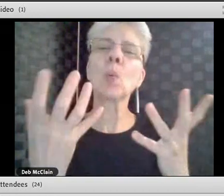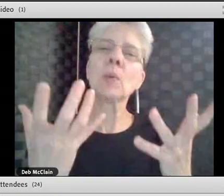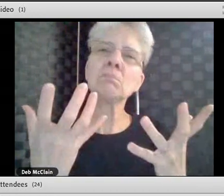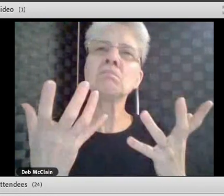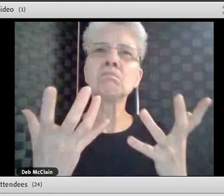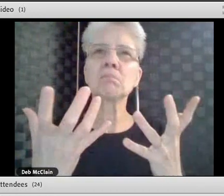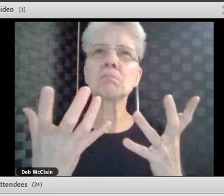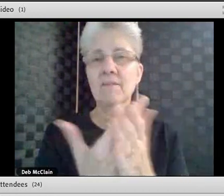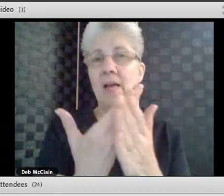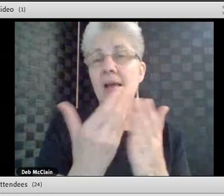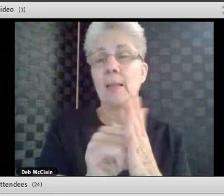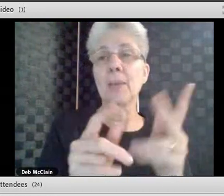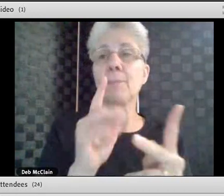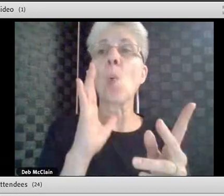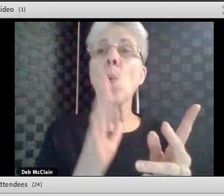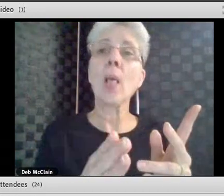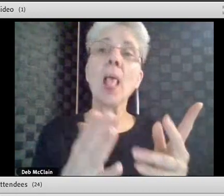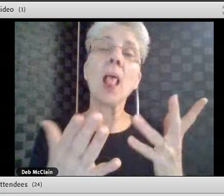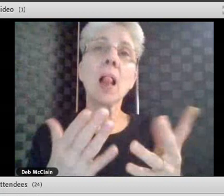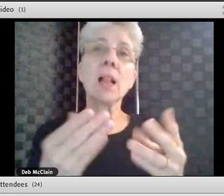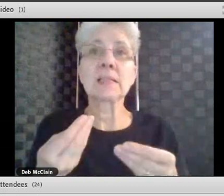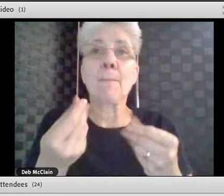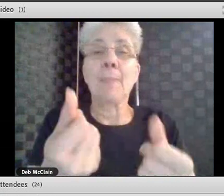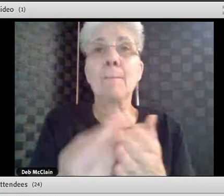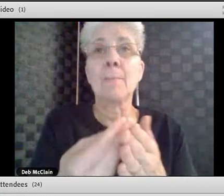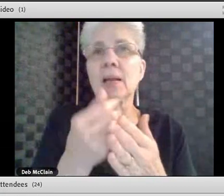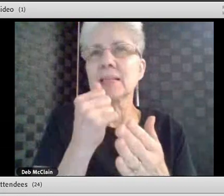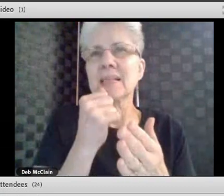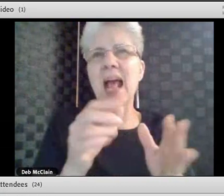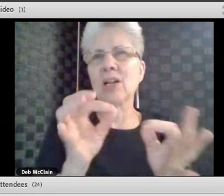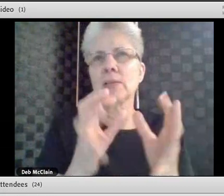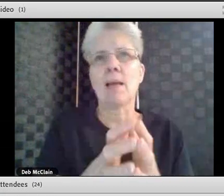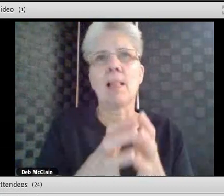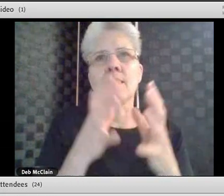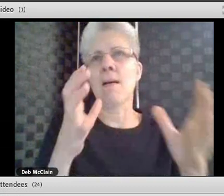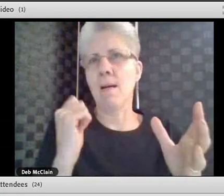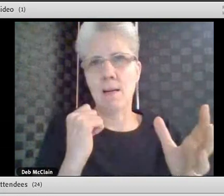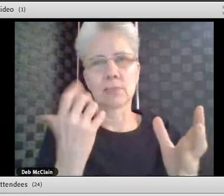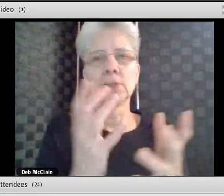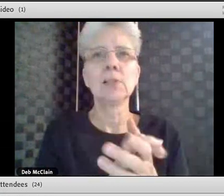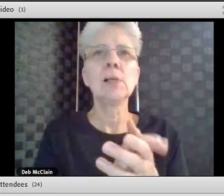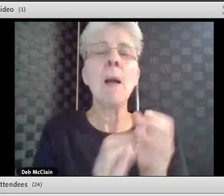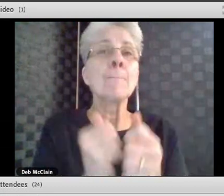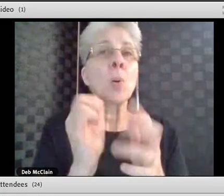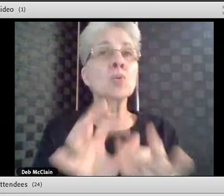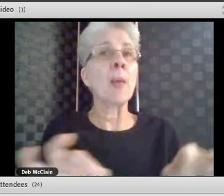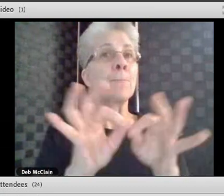is cheap, so, you know, it's the fact that people will spend money on it because it's not going to cost you a lot.